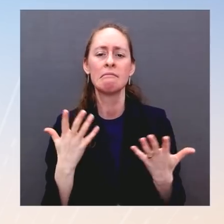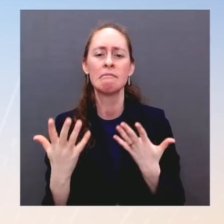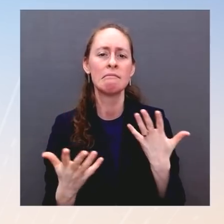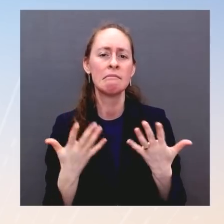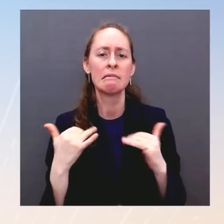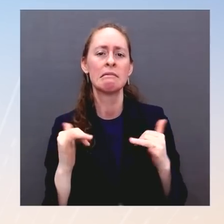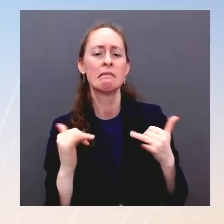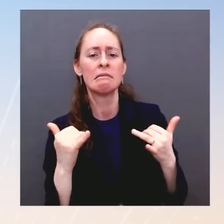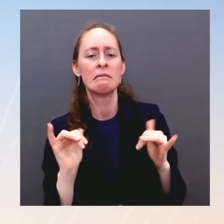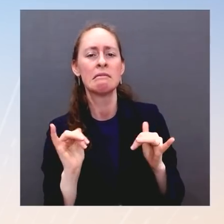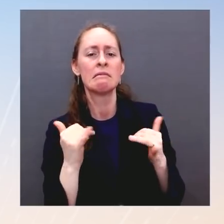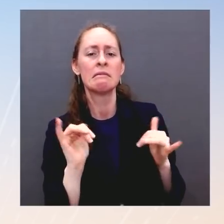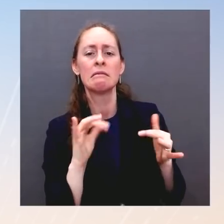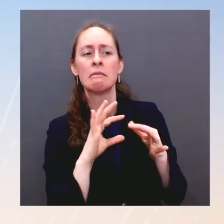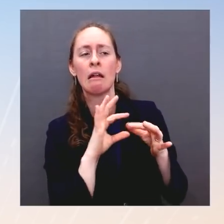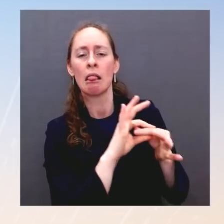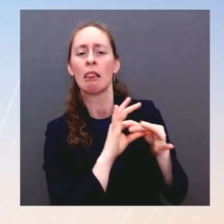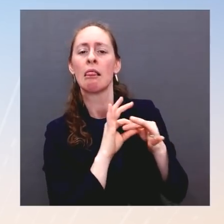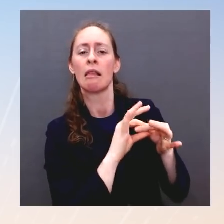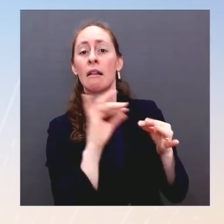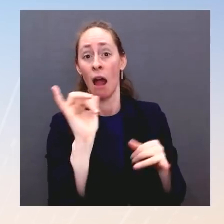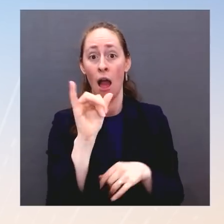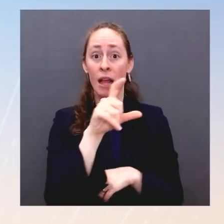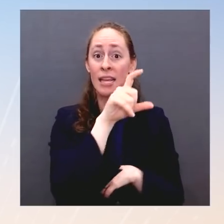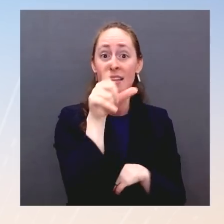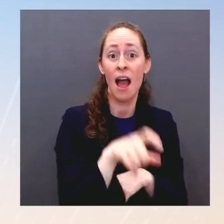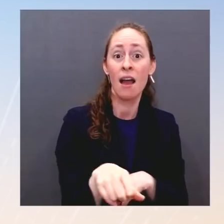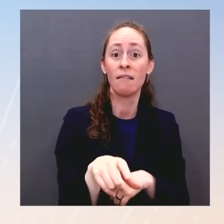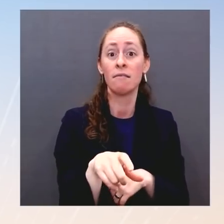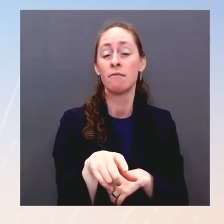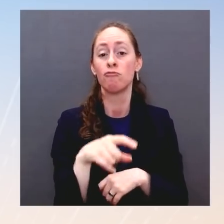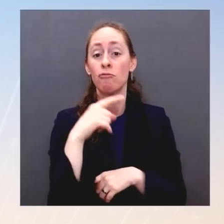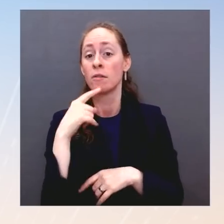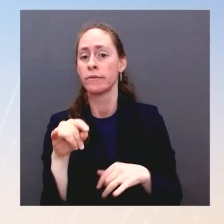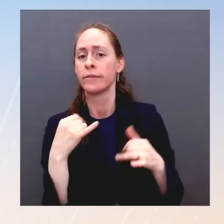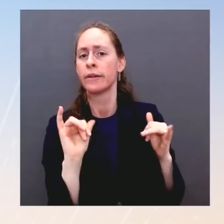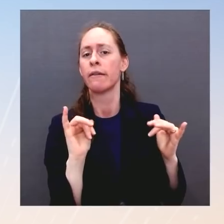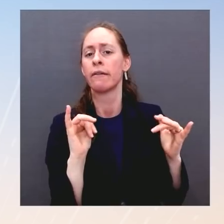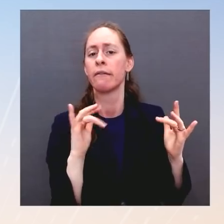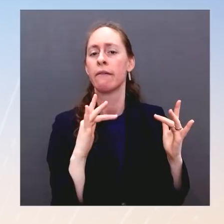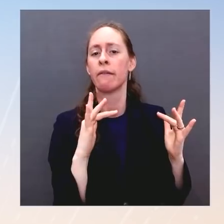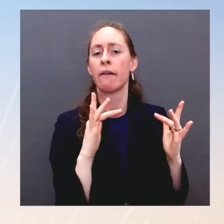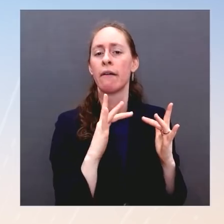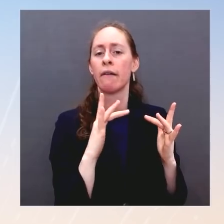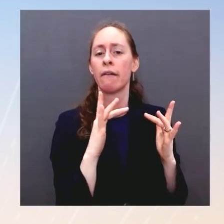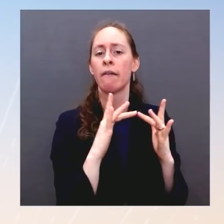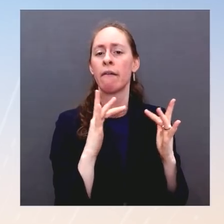as much as we might like them, than oil and gas? Ms. Psaki: Speaking for yourself.